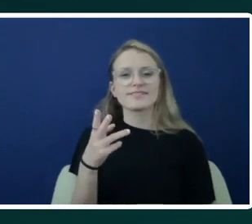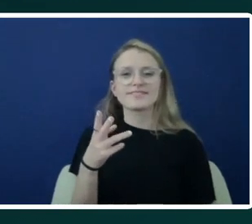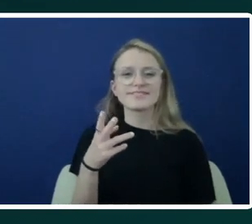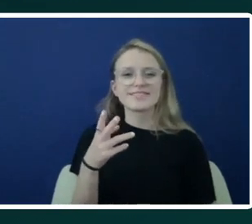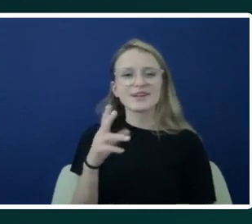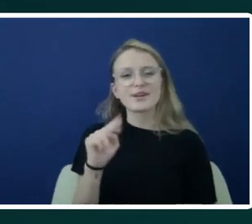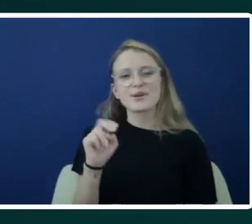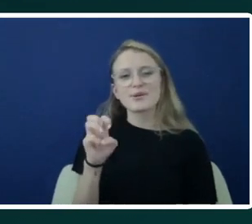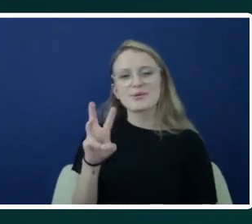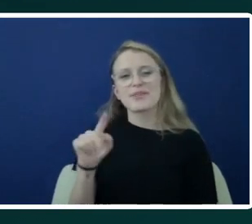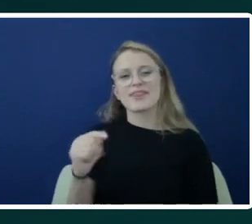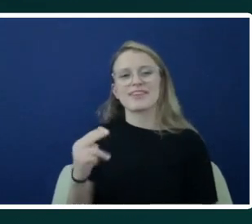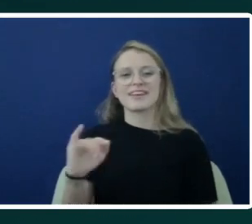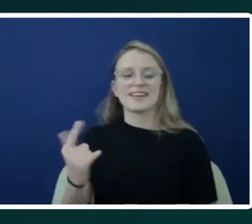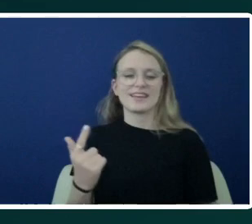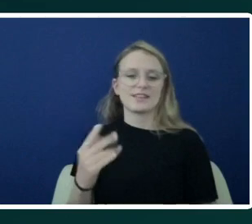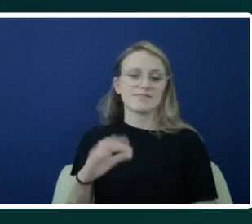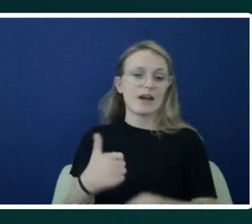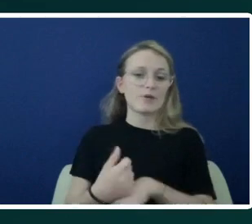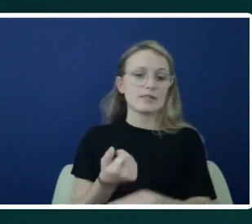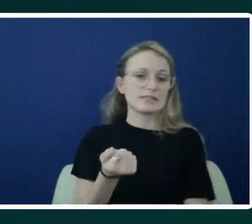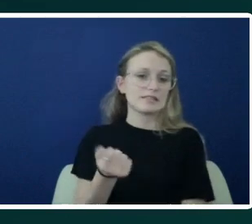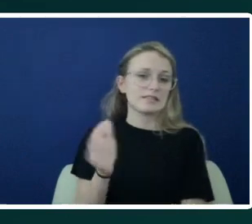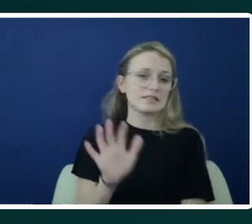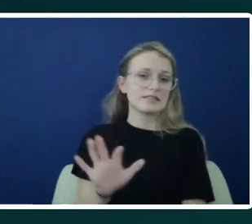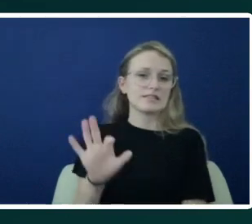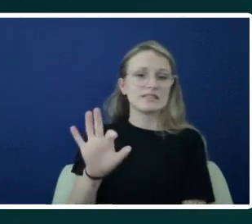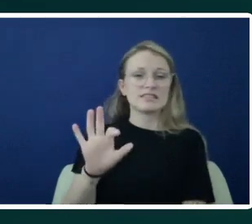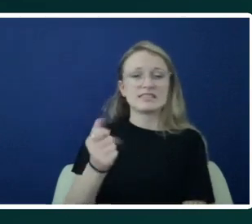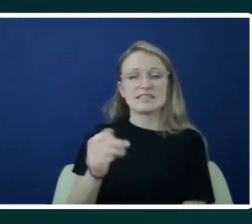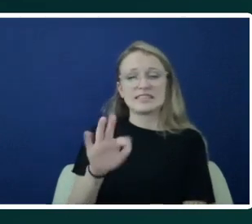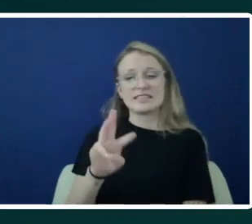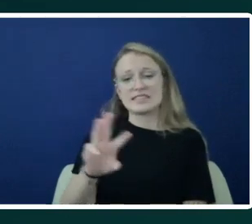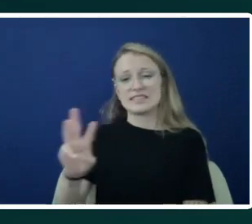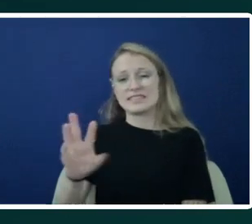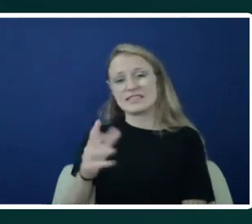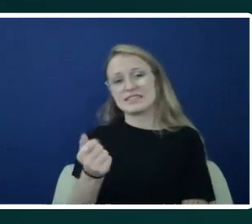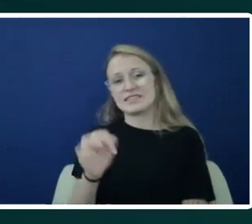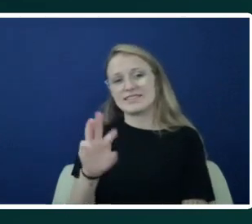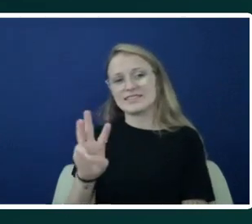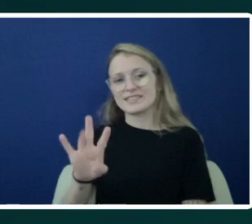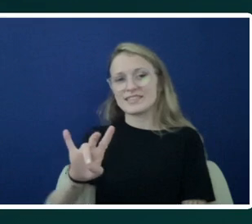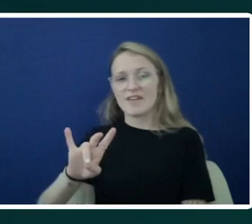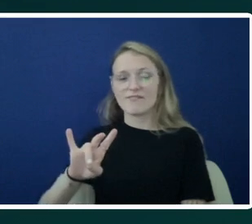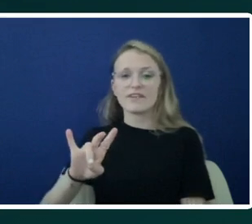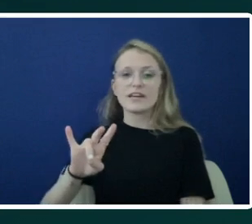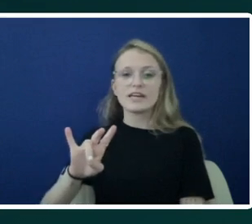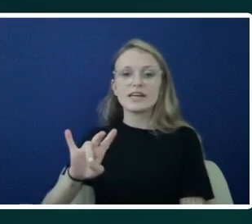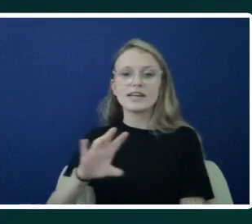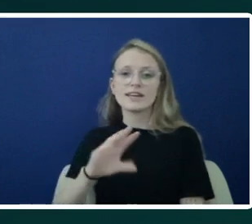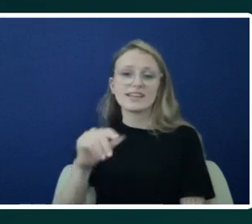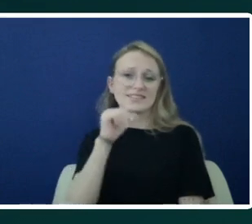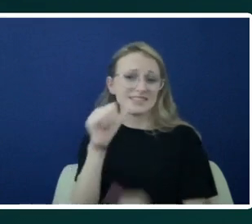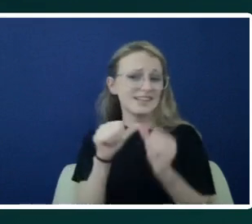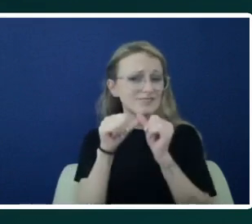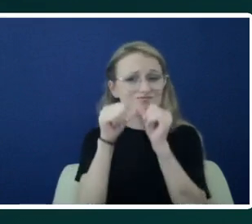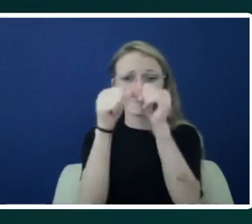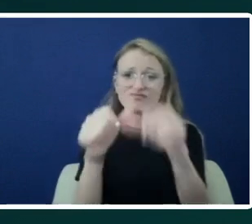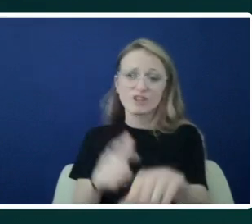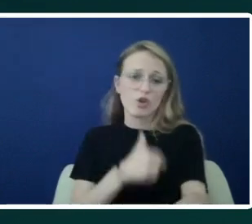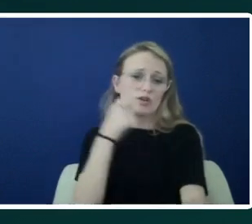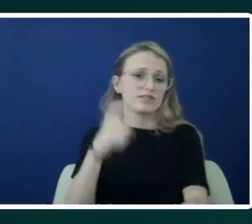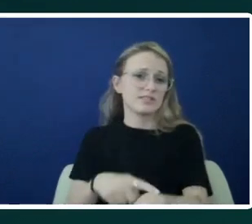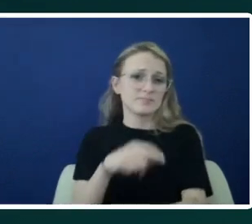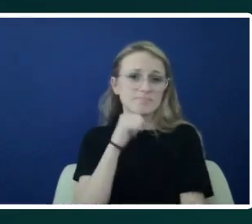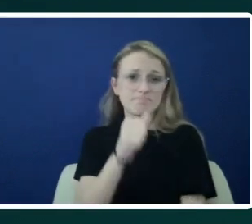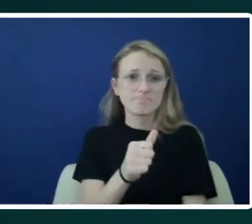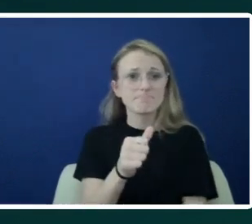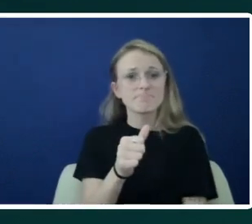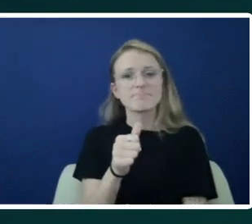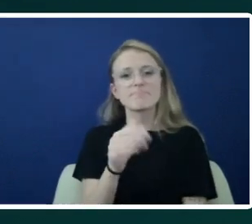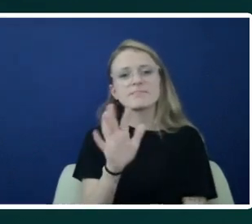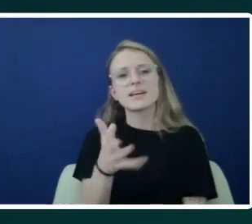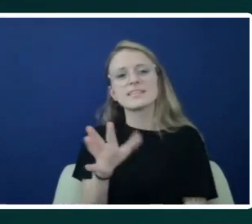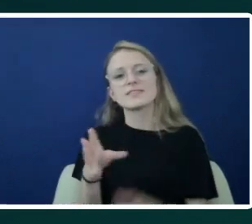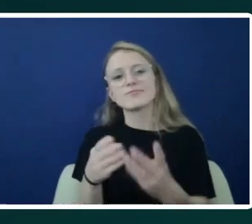it -- again, it was founded around 1966, '67, and slowly kind of petered out around 1974.